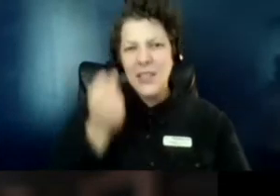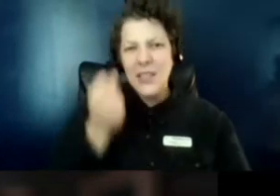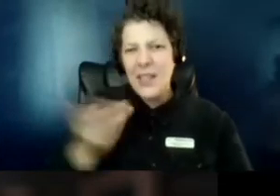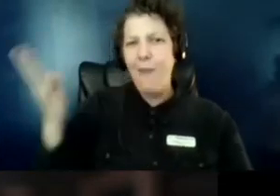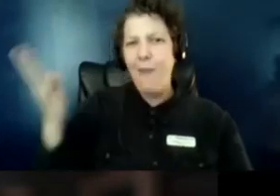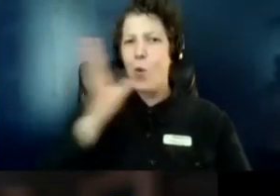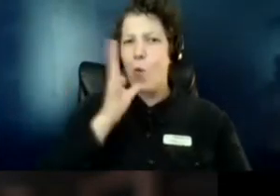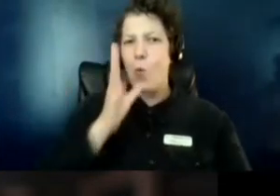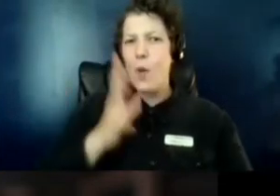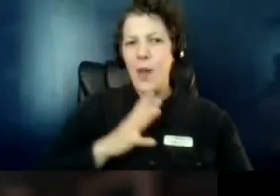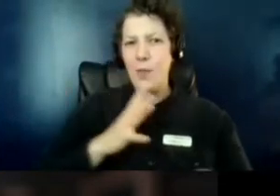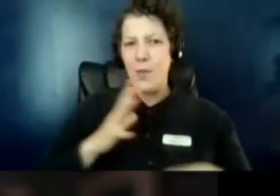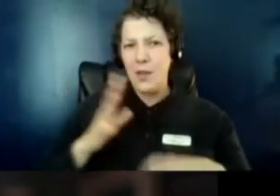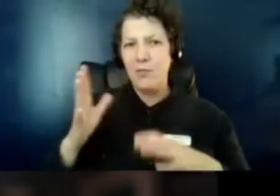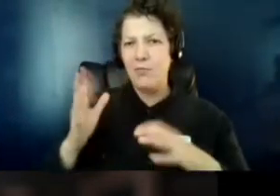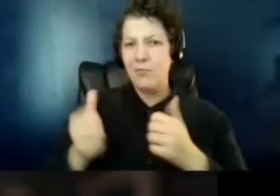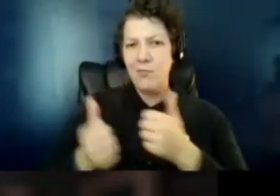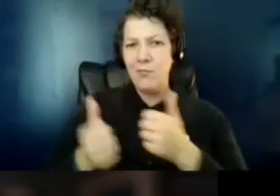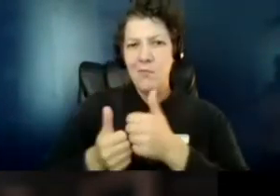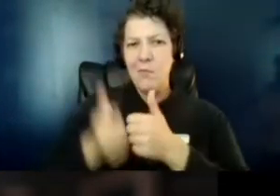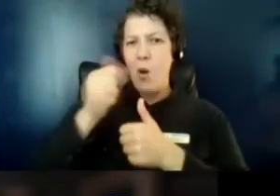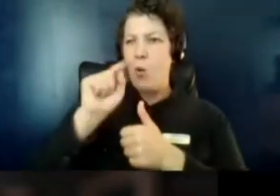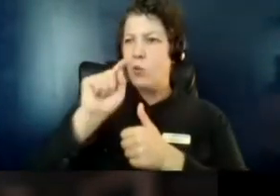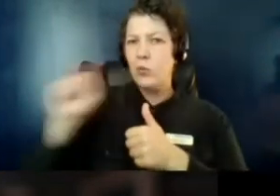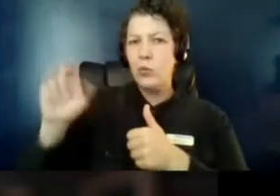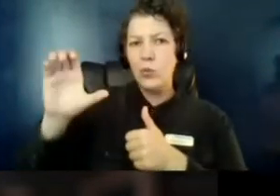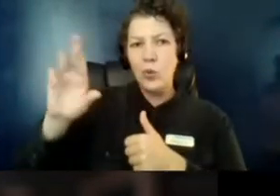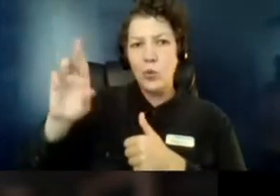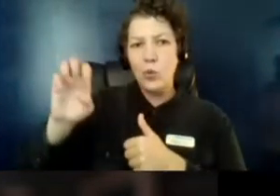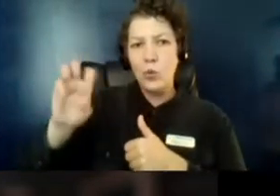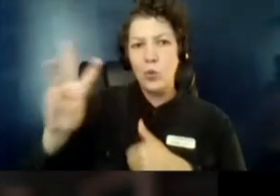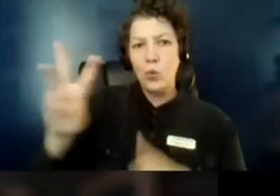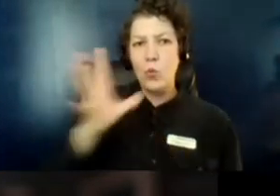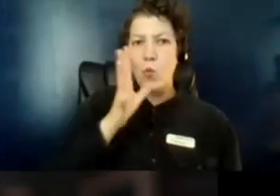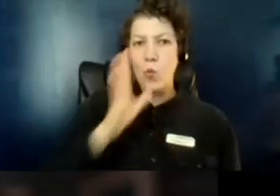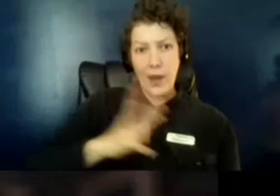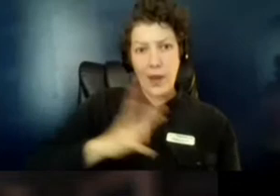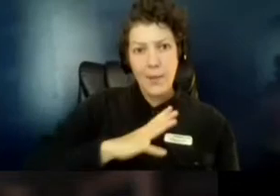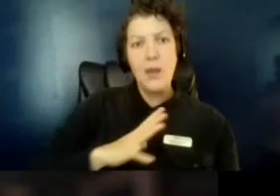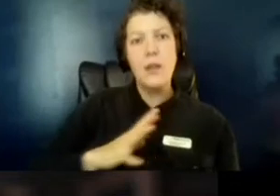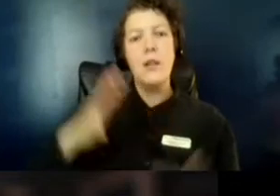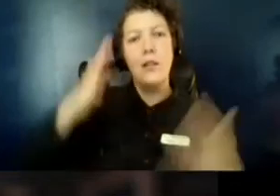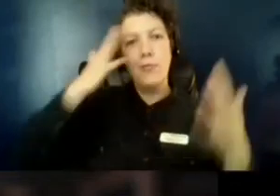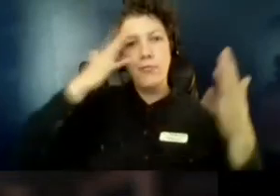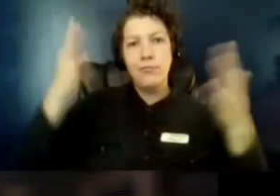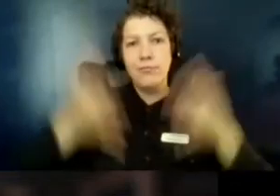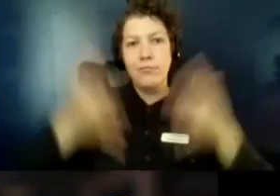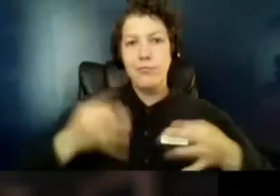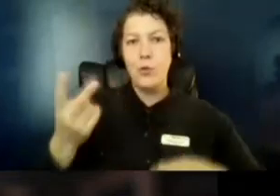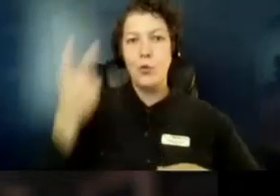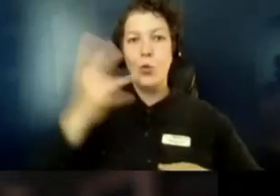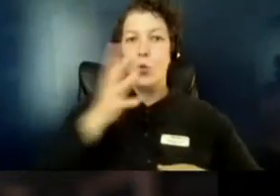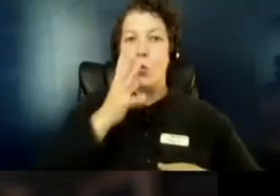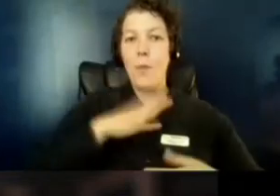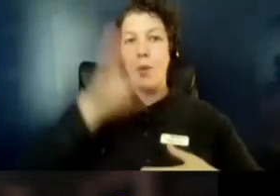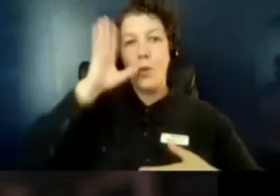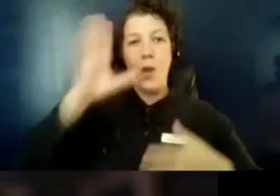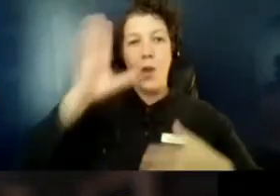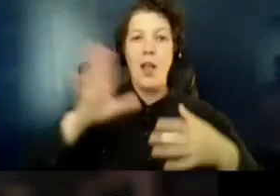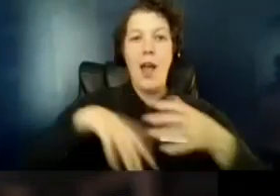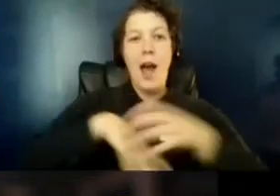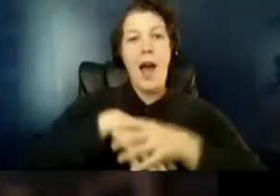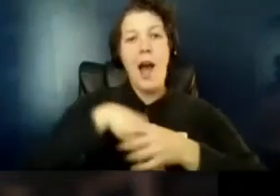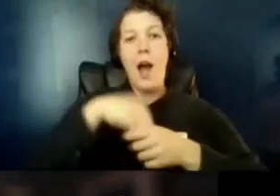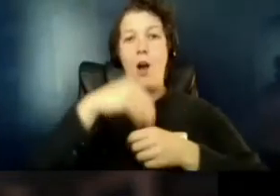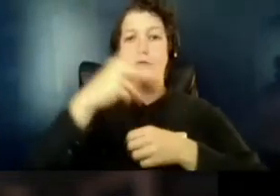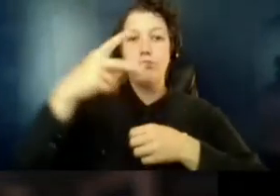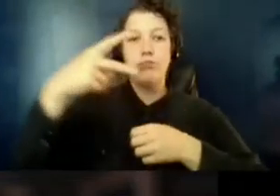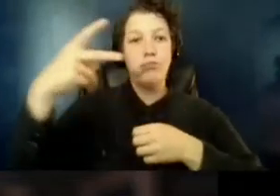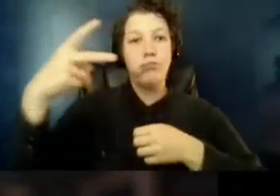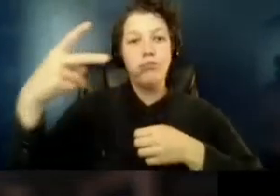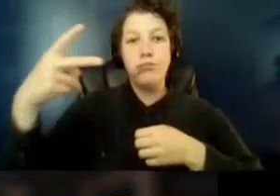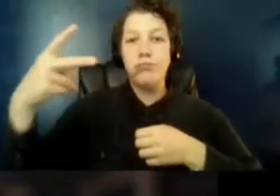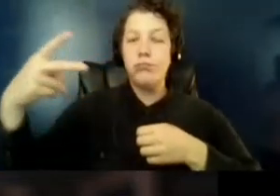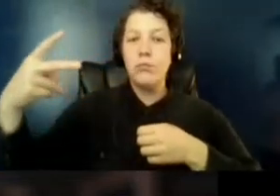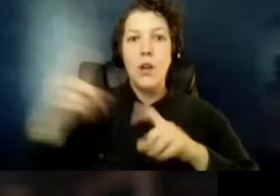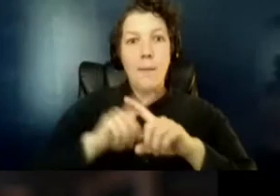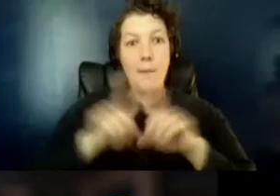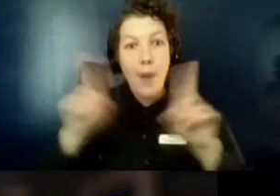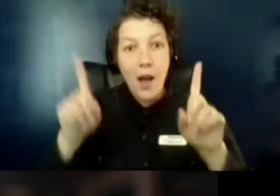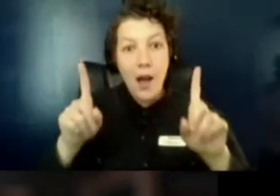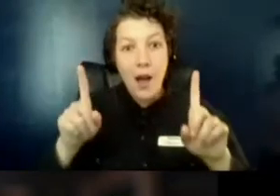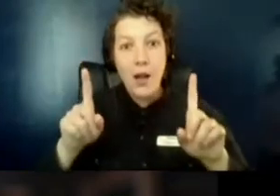this two‑woman space walk but they ran into a problem. It turns out that the EVA suits,